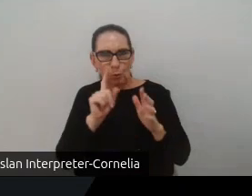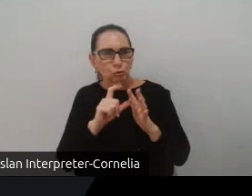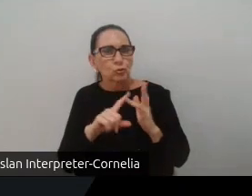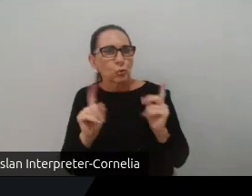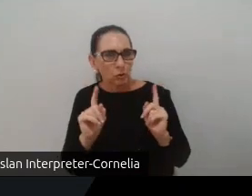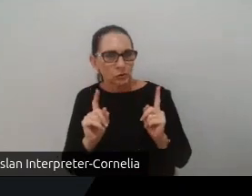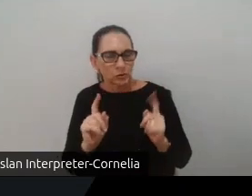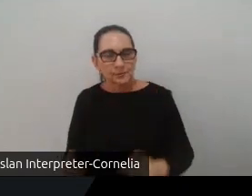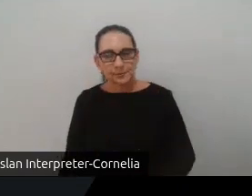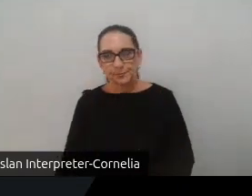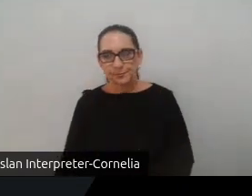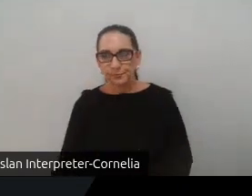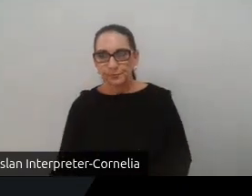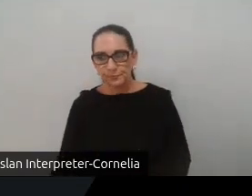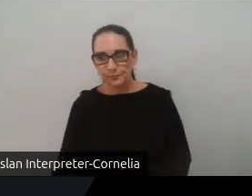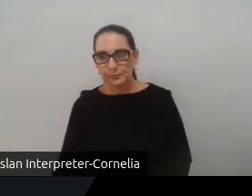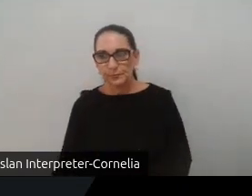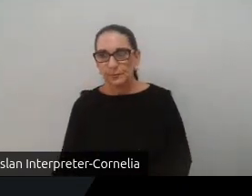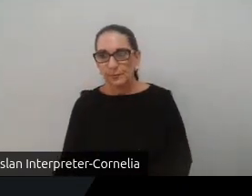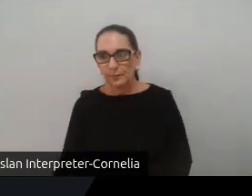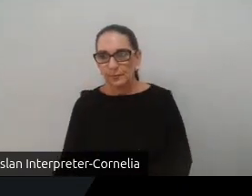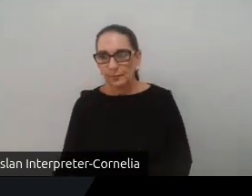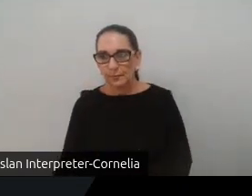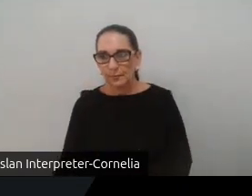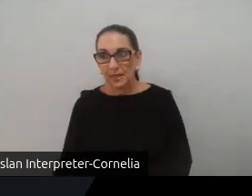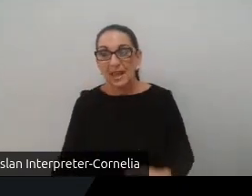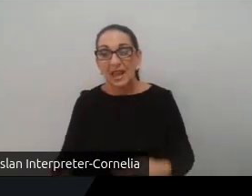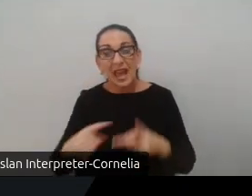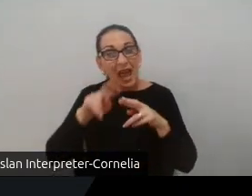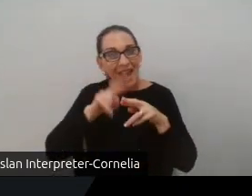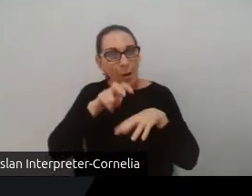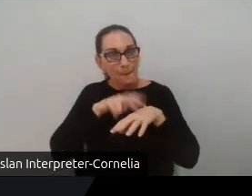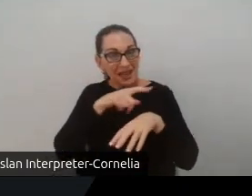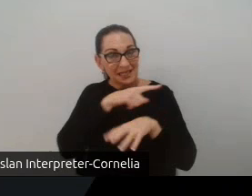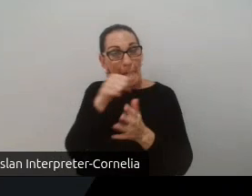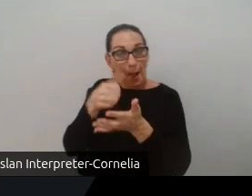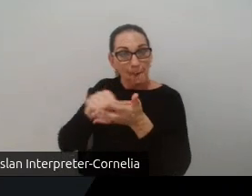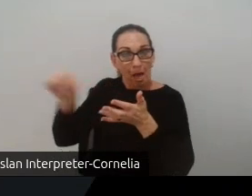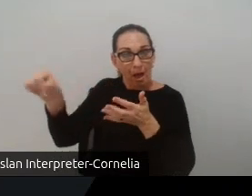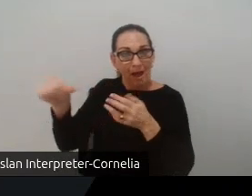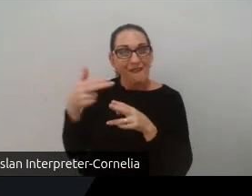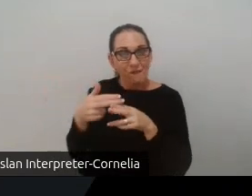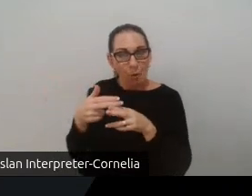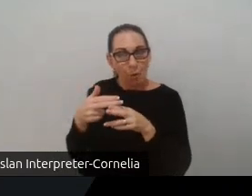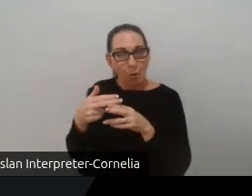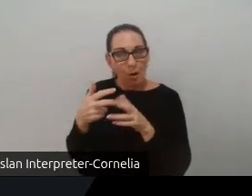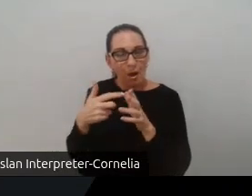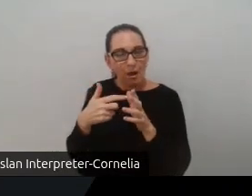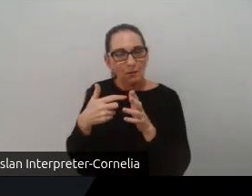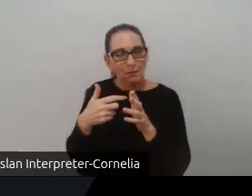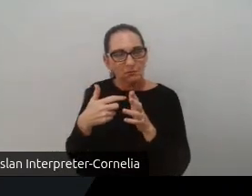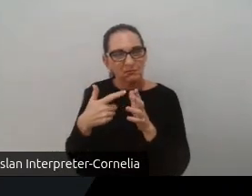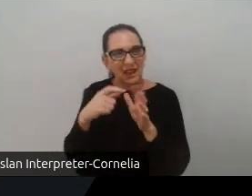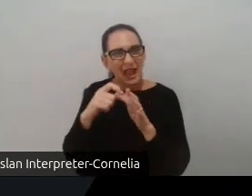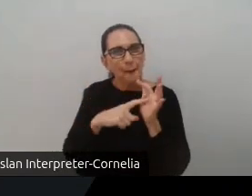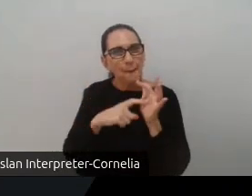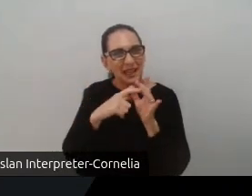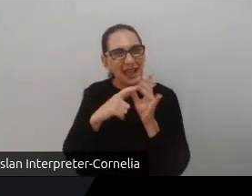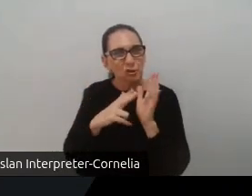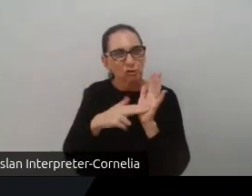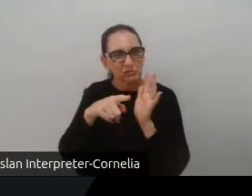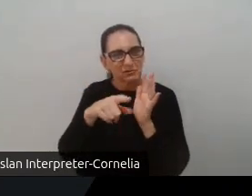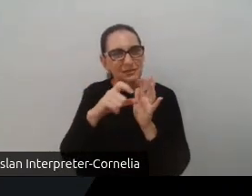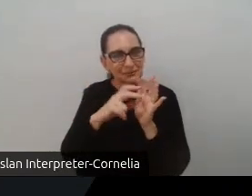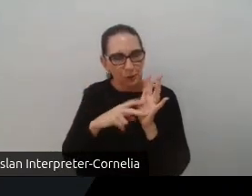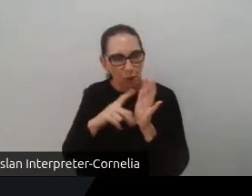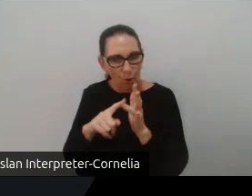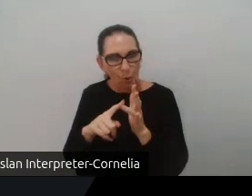comes to police applying for the application um it is important that um to know that it's quite rare